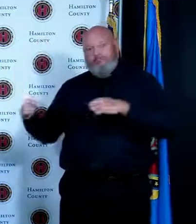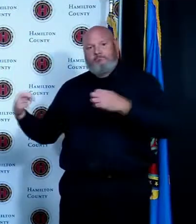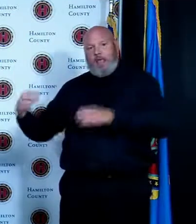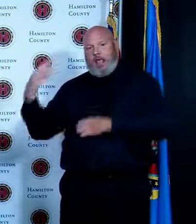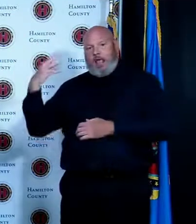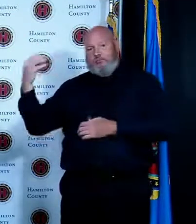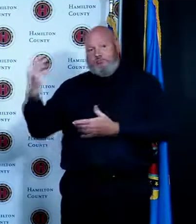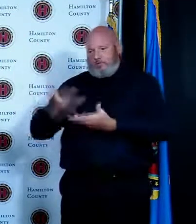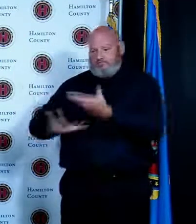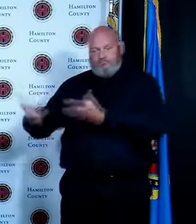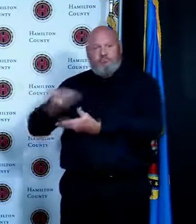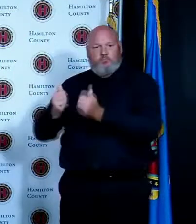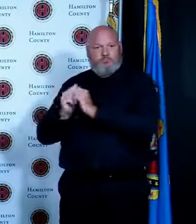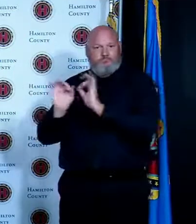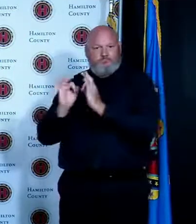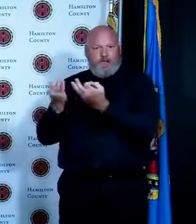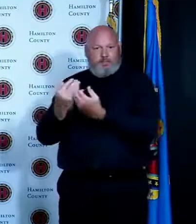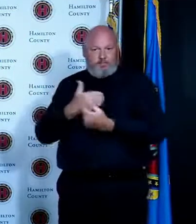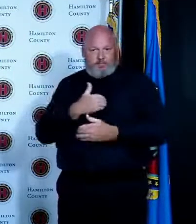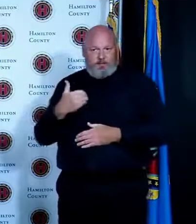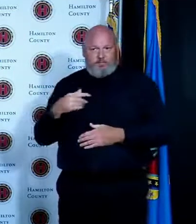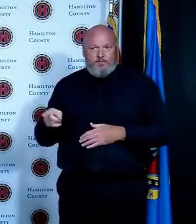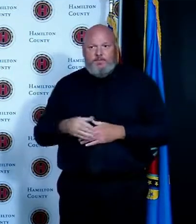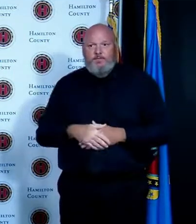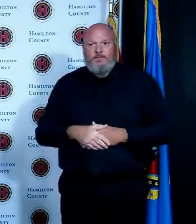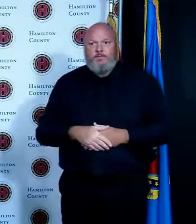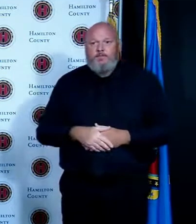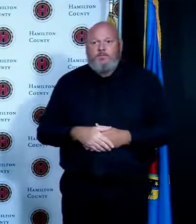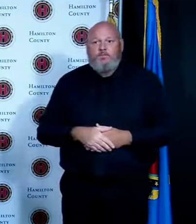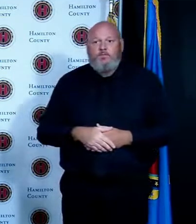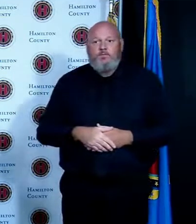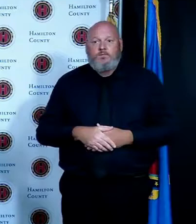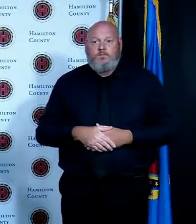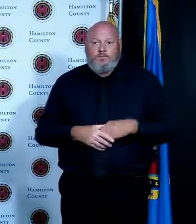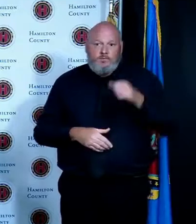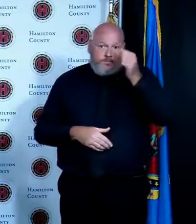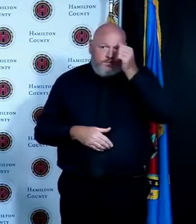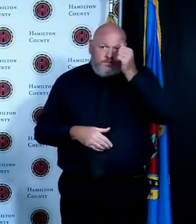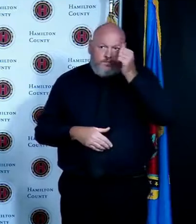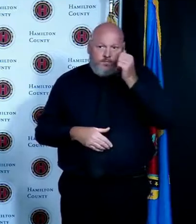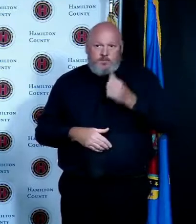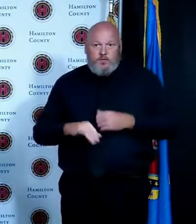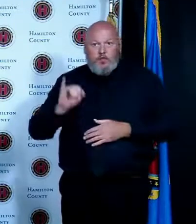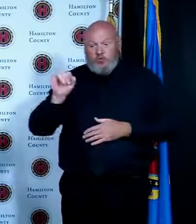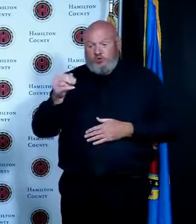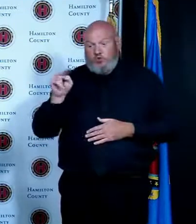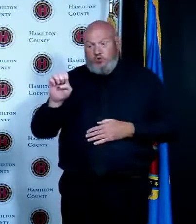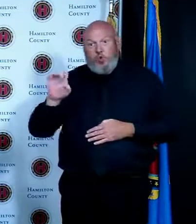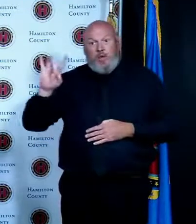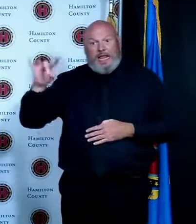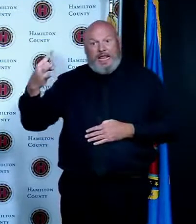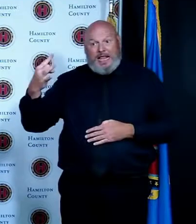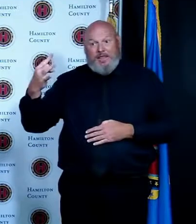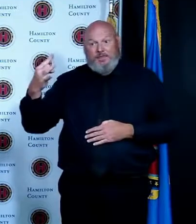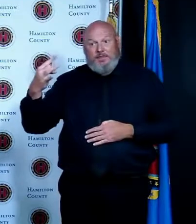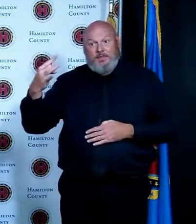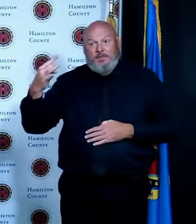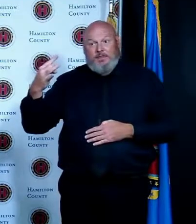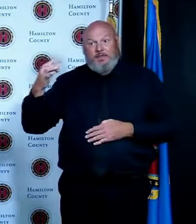all of the guidance is found on coronavirus.ohio.gov a vast wealth of information can be found there and I'd encourage folks to